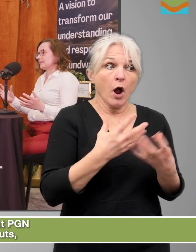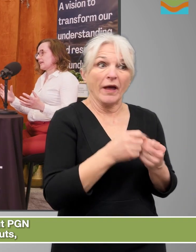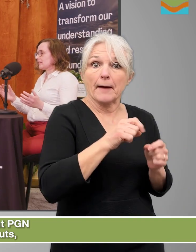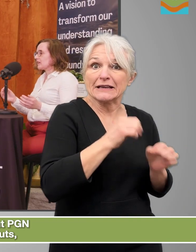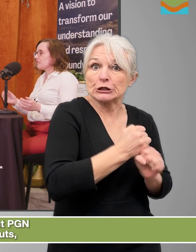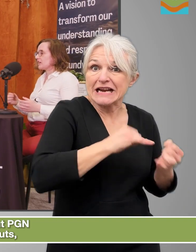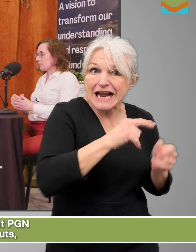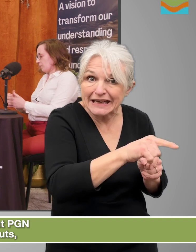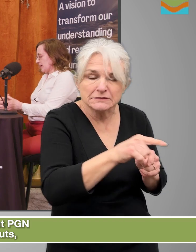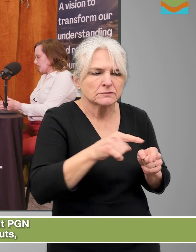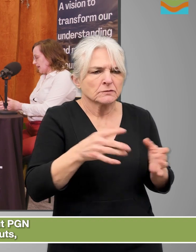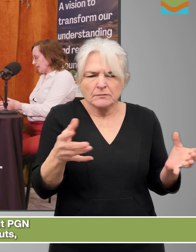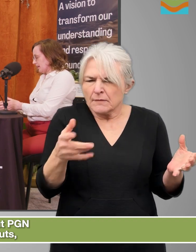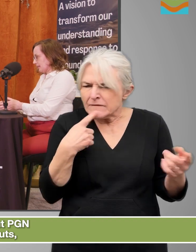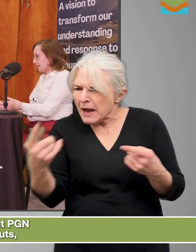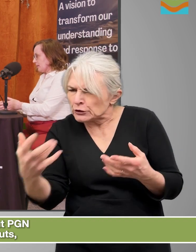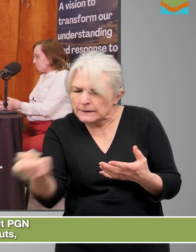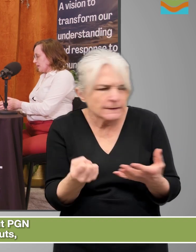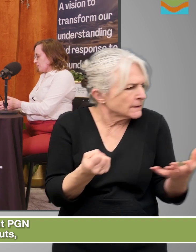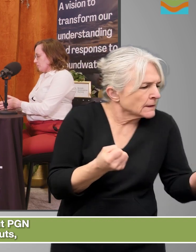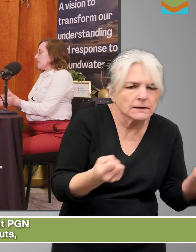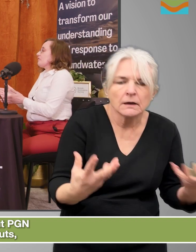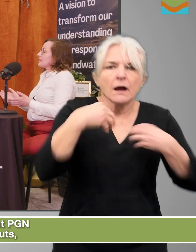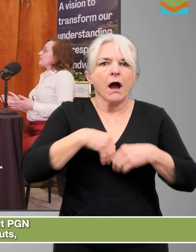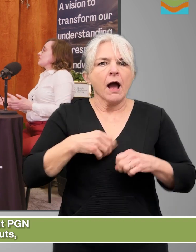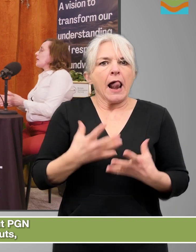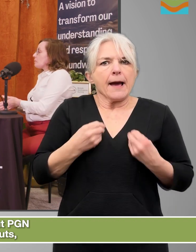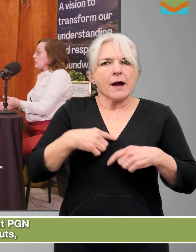So I guess the key thing about PGN is we have a series of outputs,